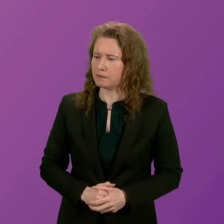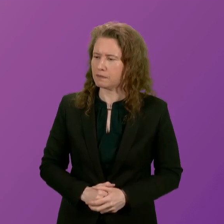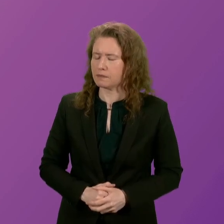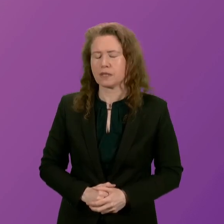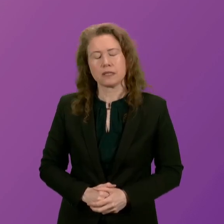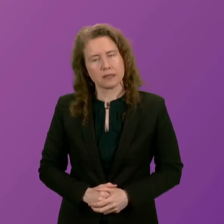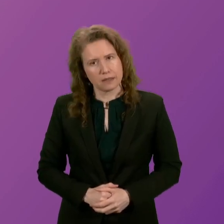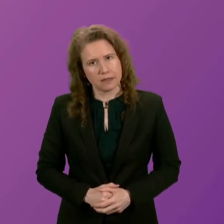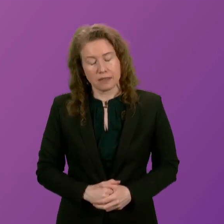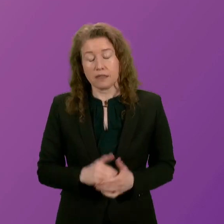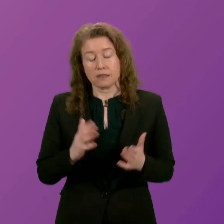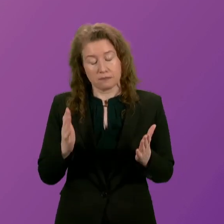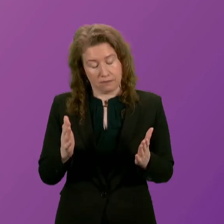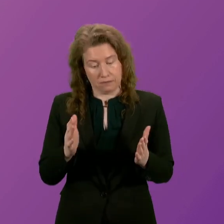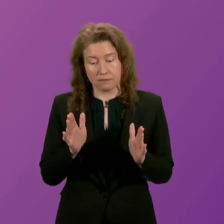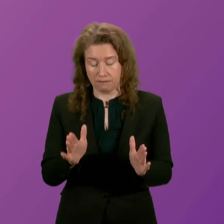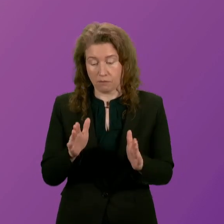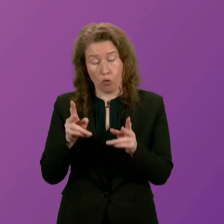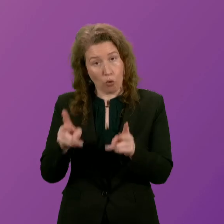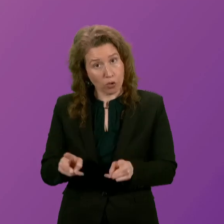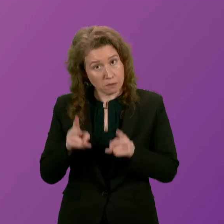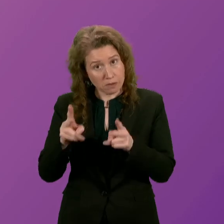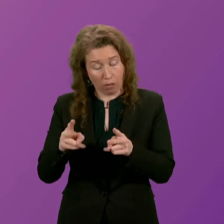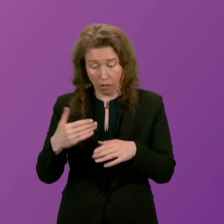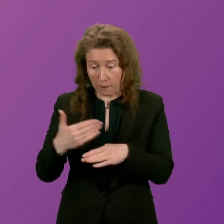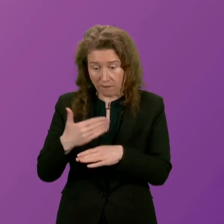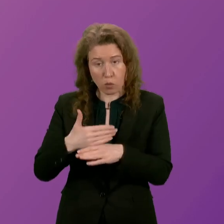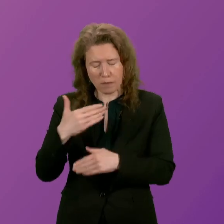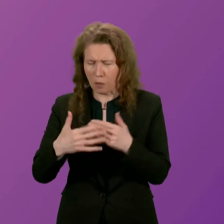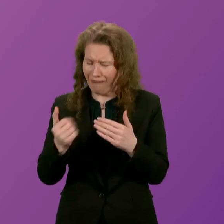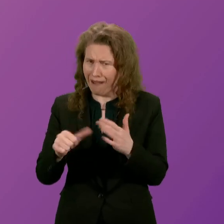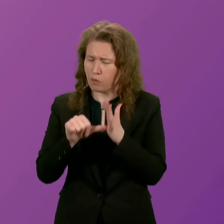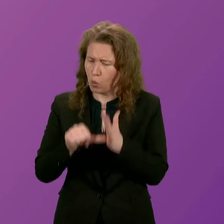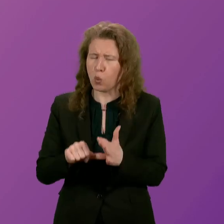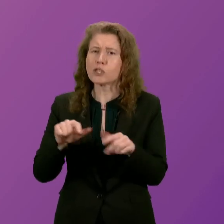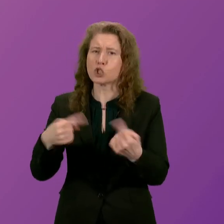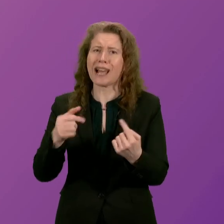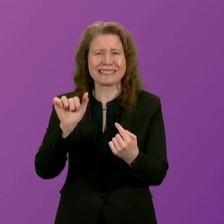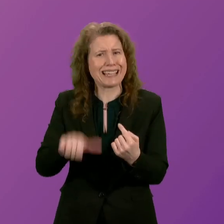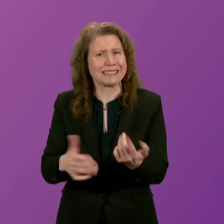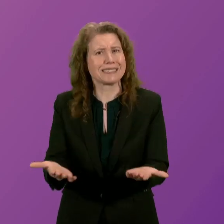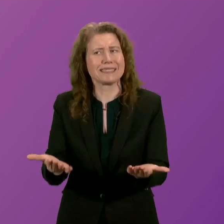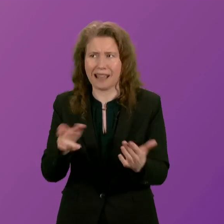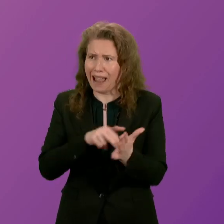On performance in our hospitals, significant challenges remain in the national health service,